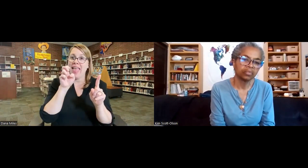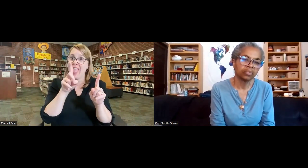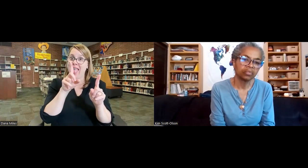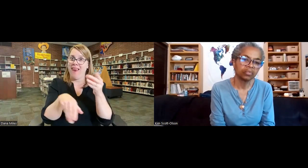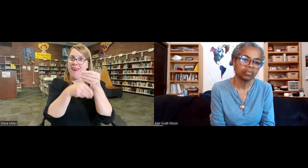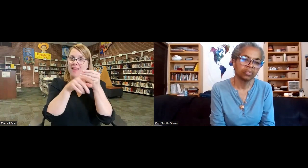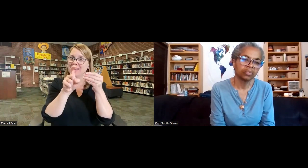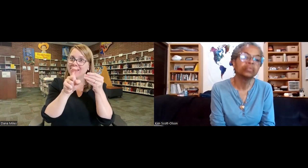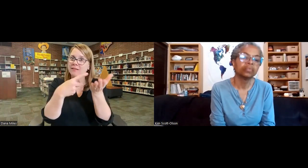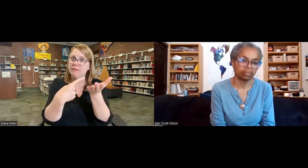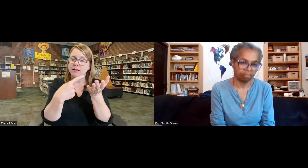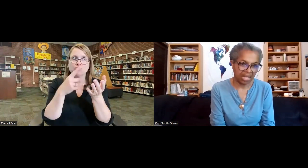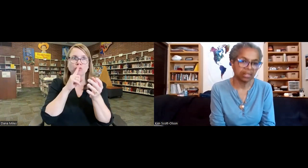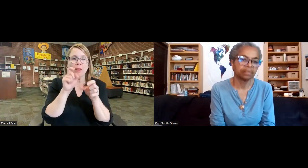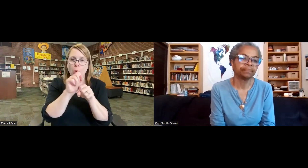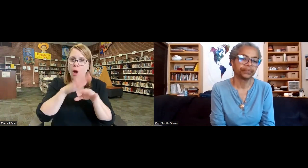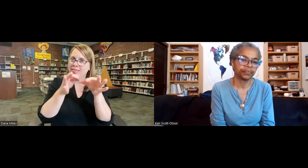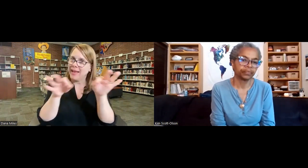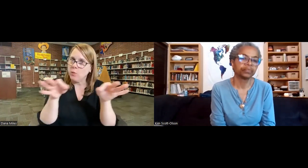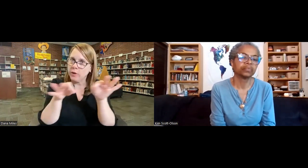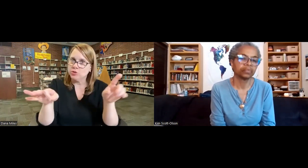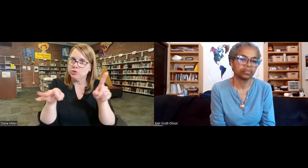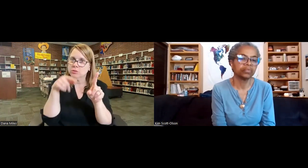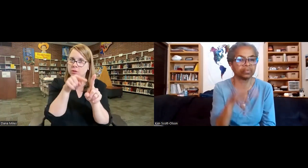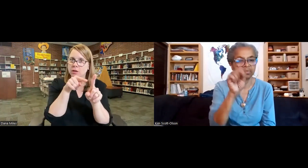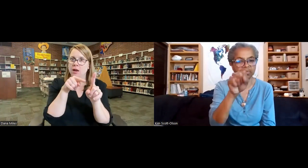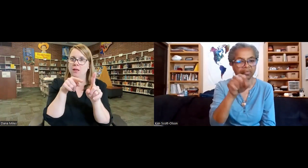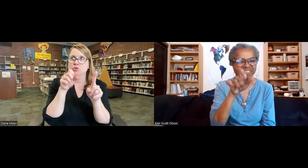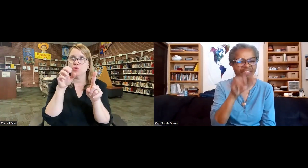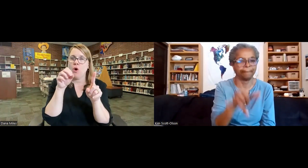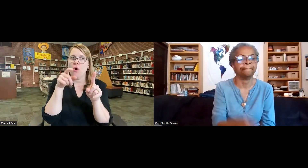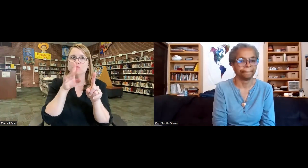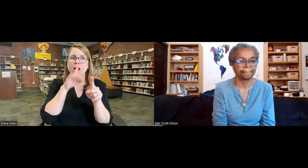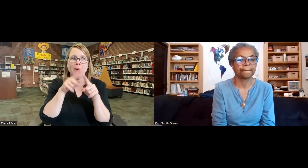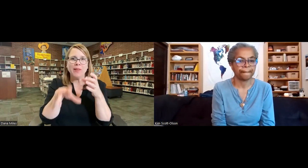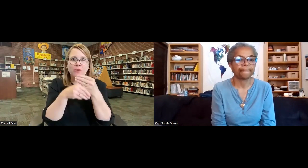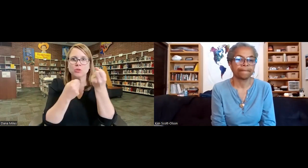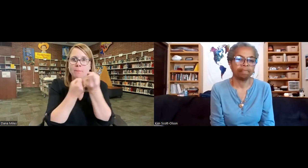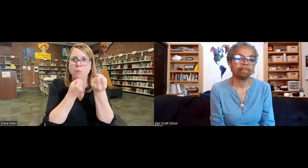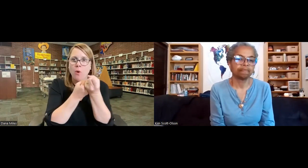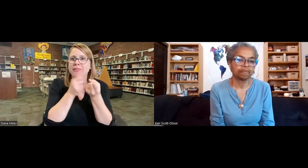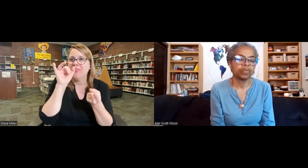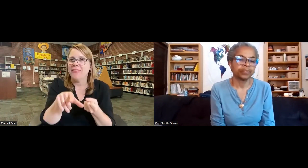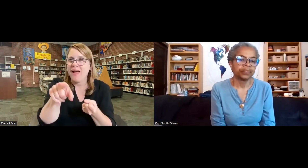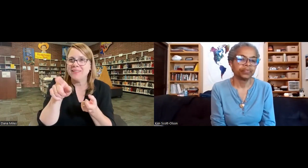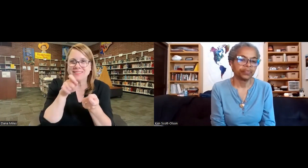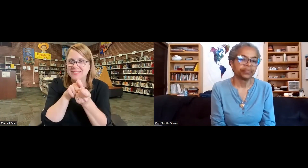Deaf education has the added layer of working on language. Yes, right. So you’re talking about additional support